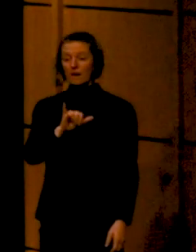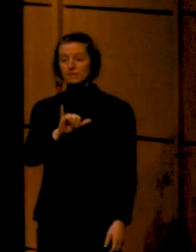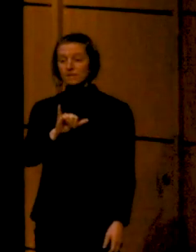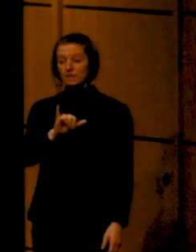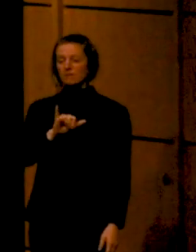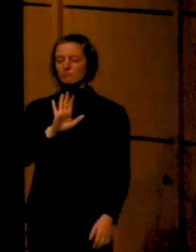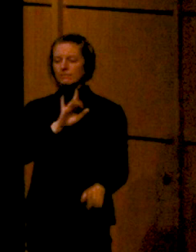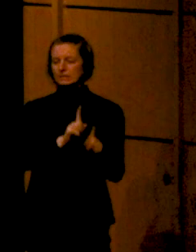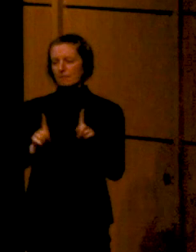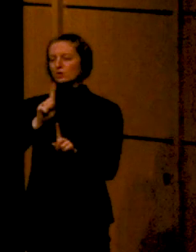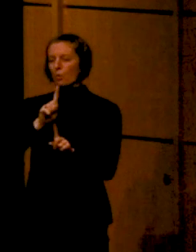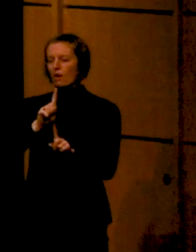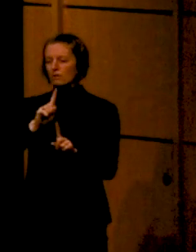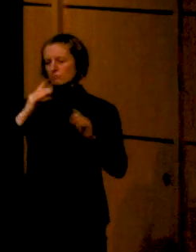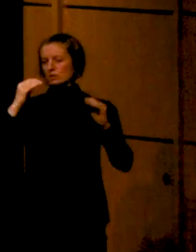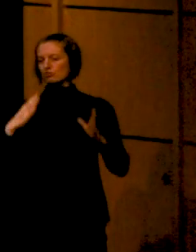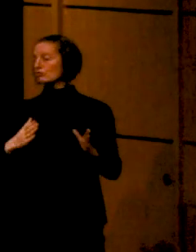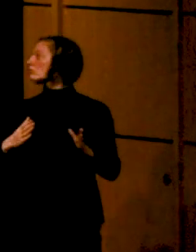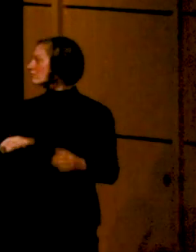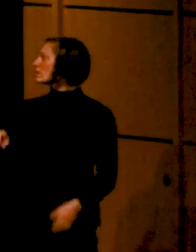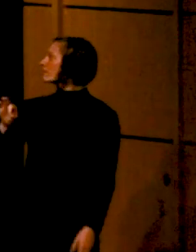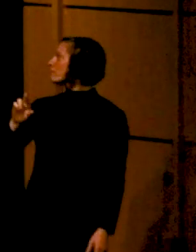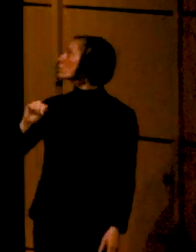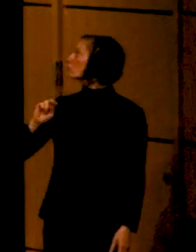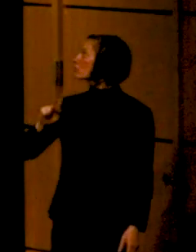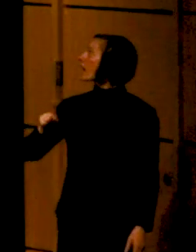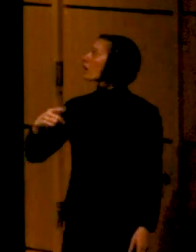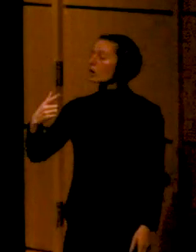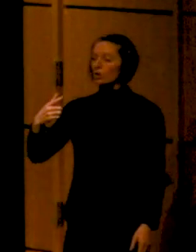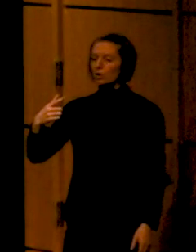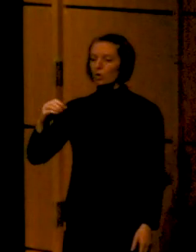And Gohlke came back and visited Mount St. Helens again and again.